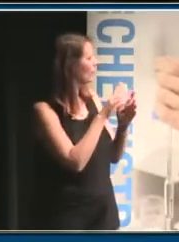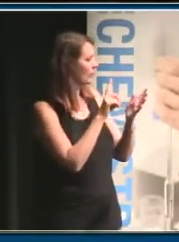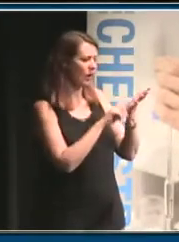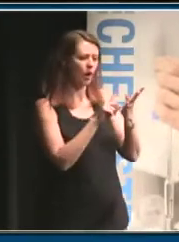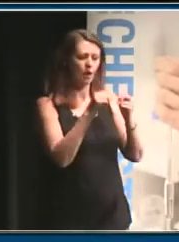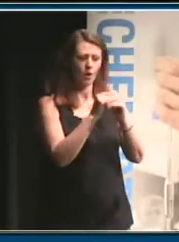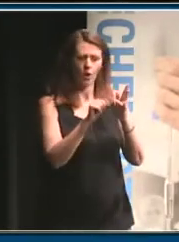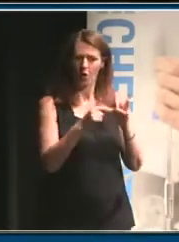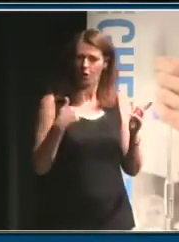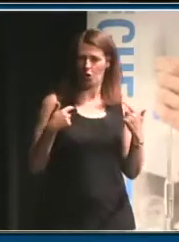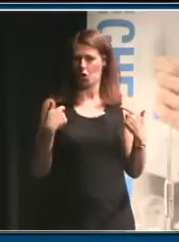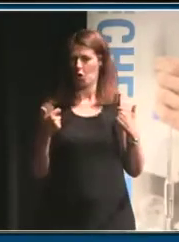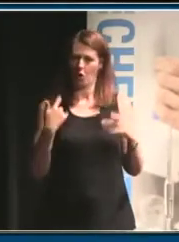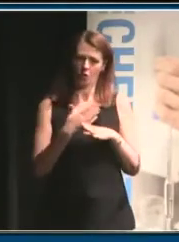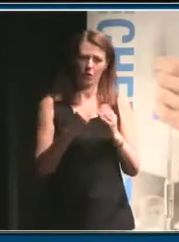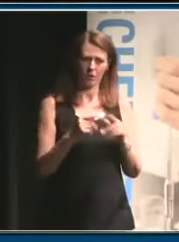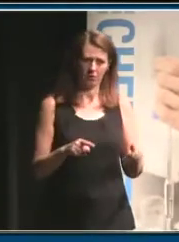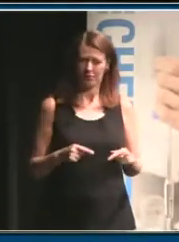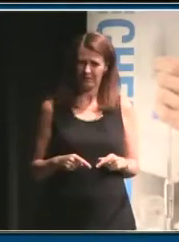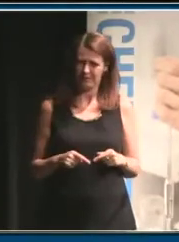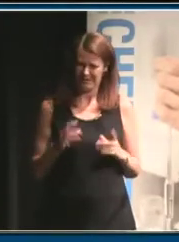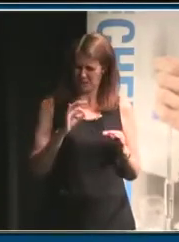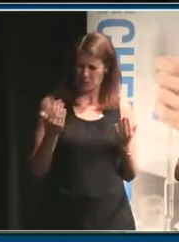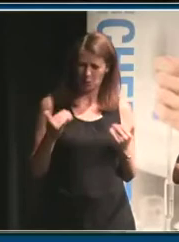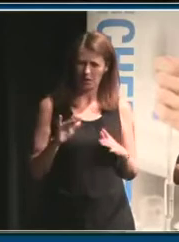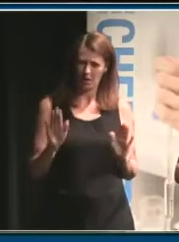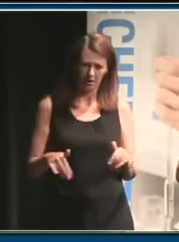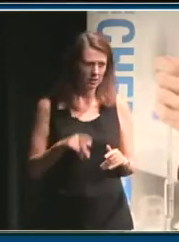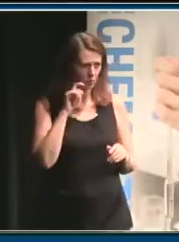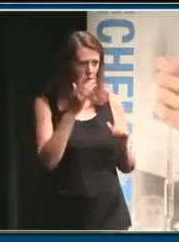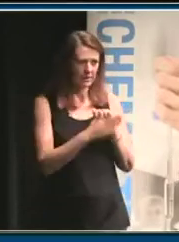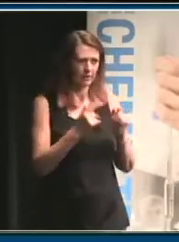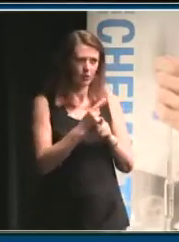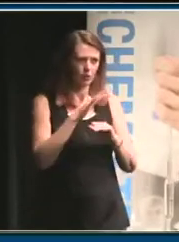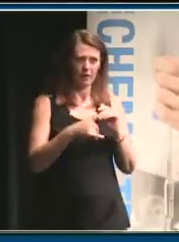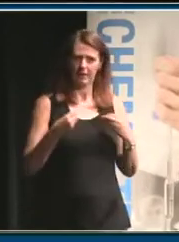with and they look at me I just think that's not cool. So I’ll never talk about the companies that